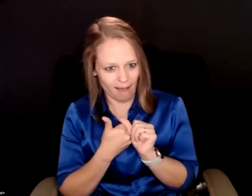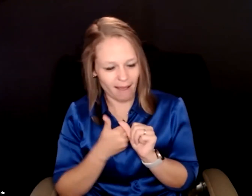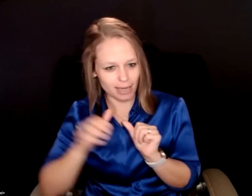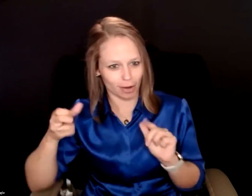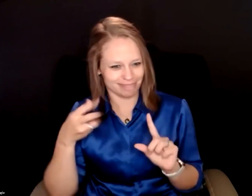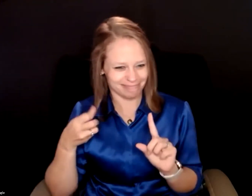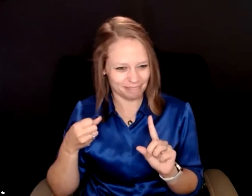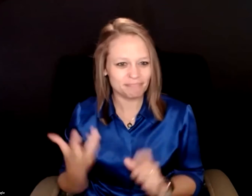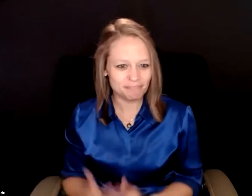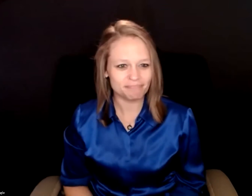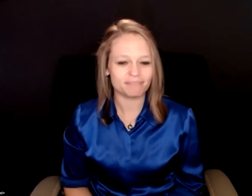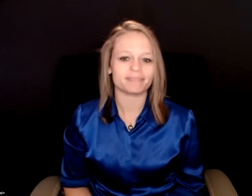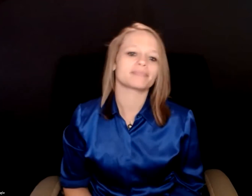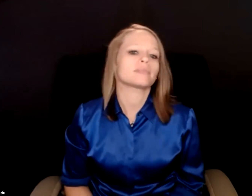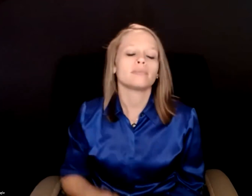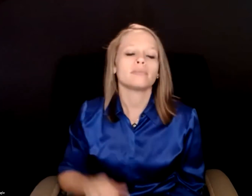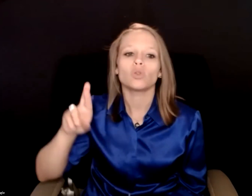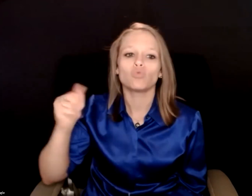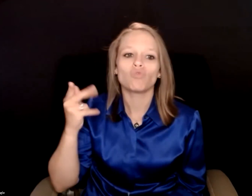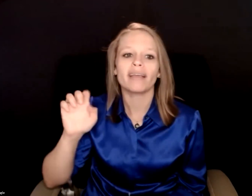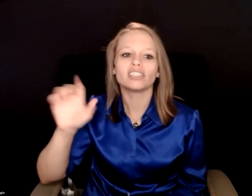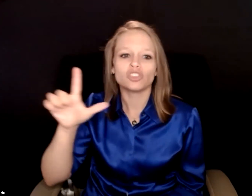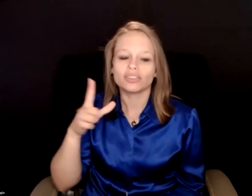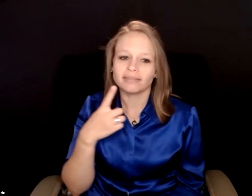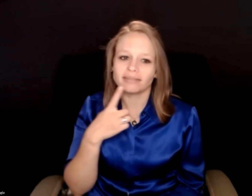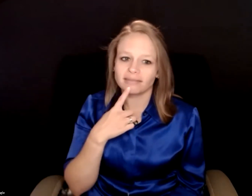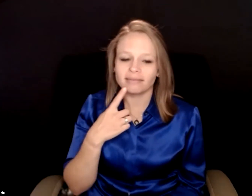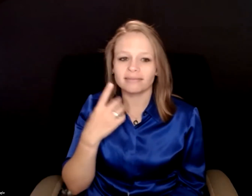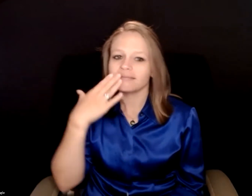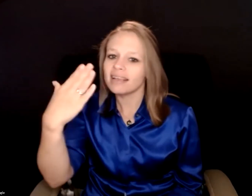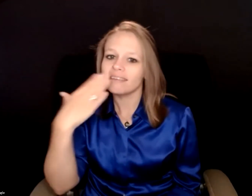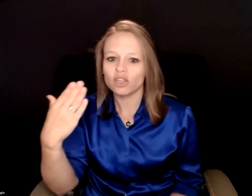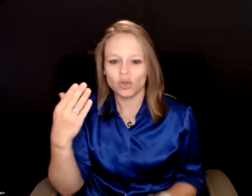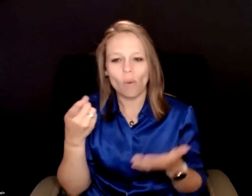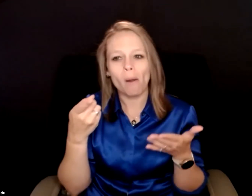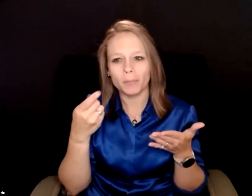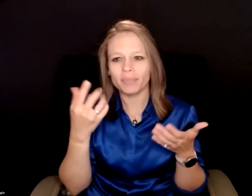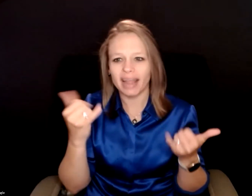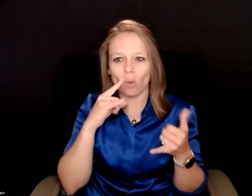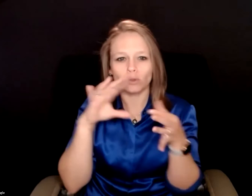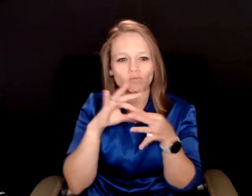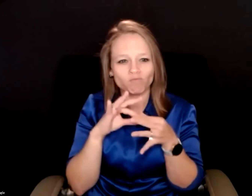Thank you for sharing that. And some comments in the chat. Thank you for sharing your story.